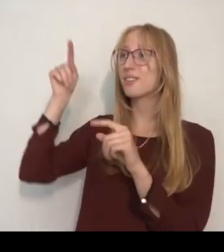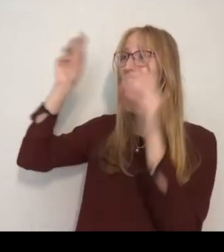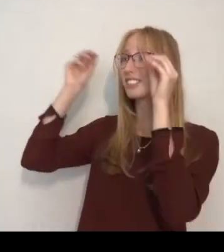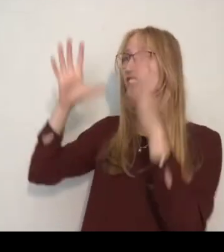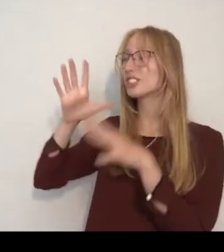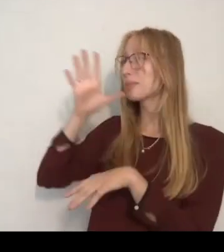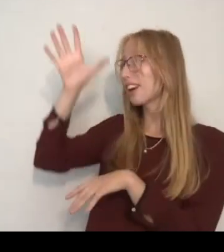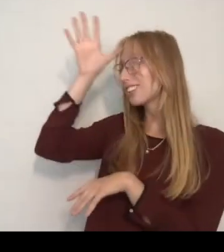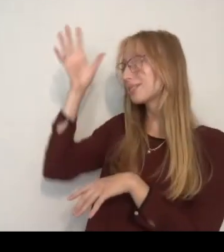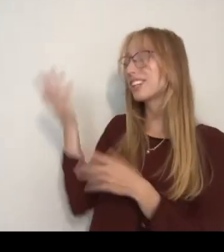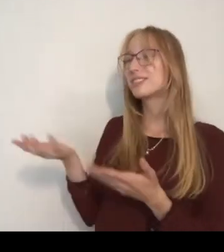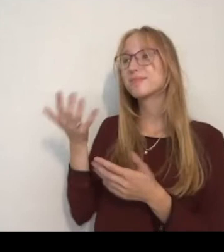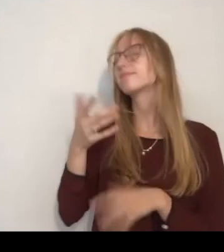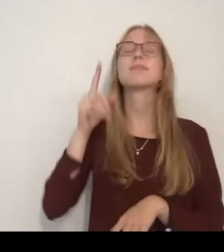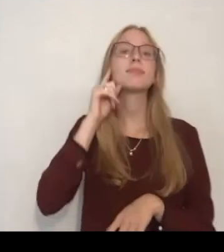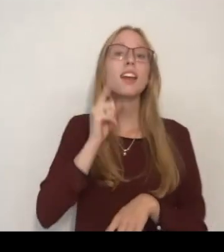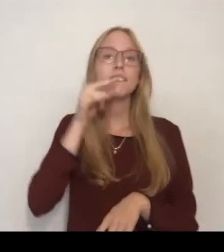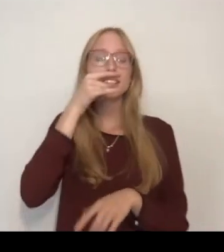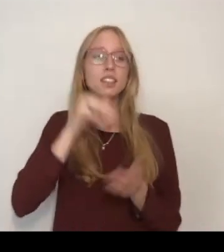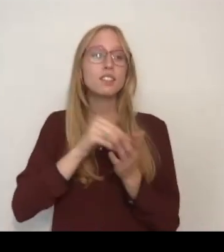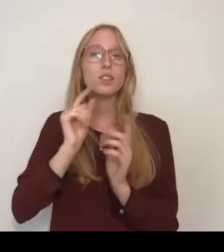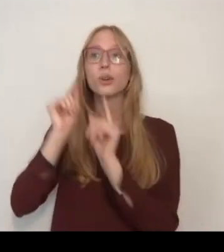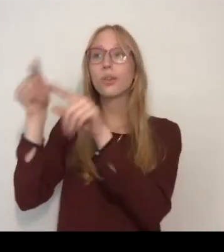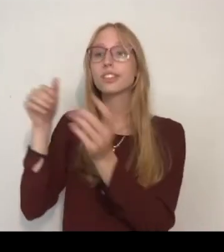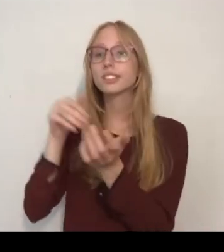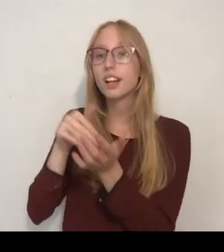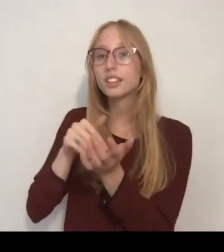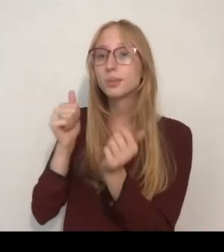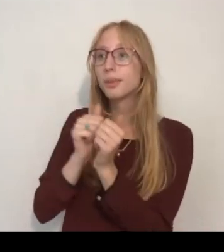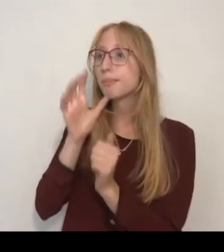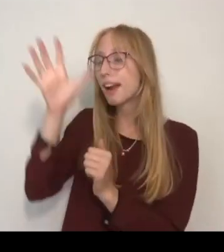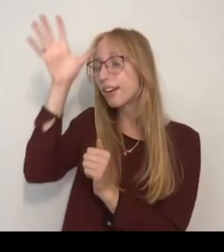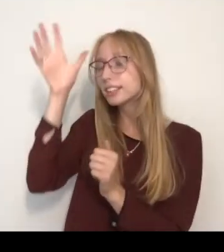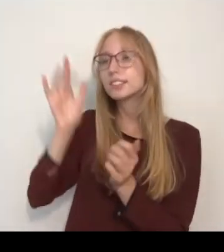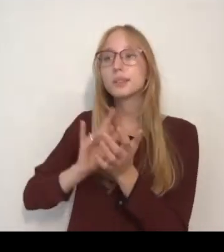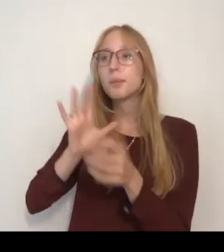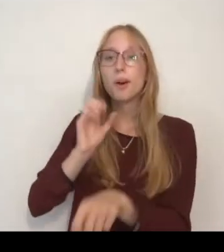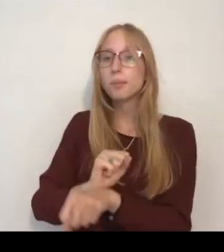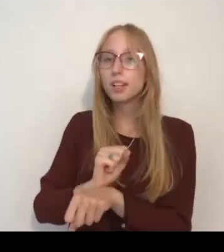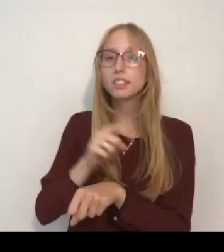The correct information was learned from parents and teachers. Deaf kids go to the doctor with their parents